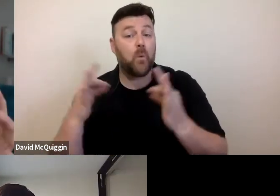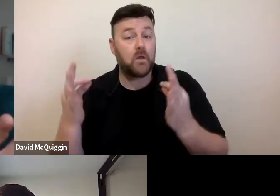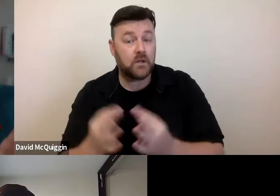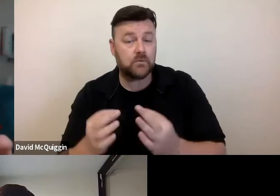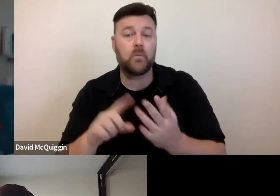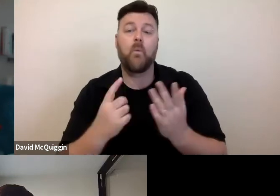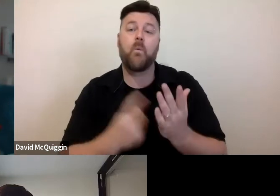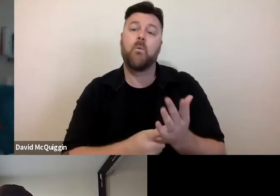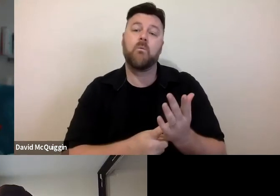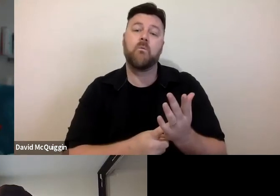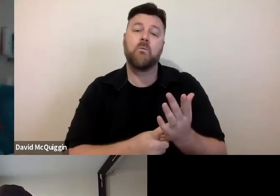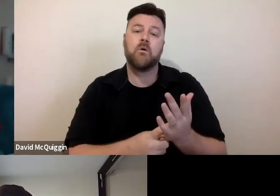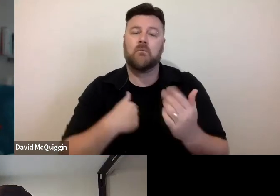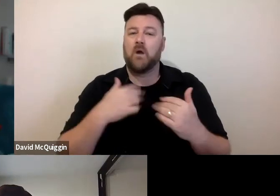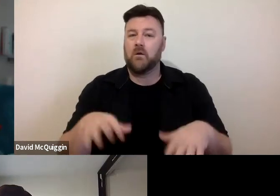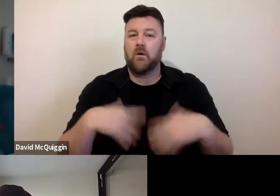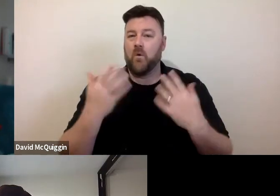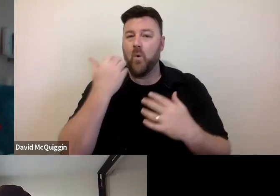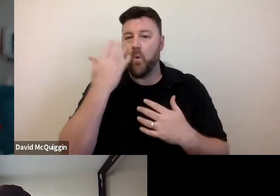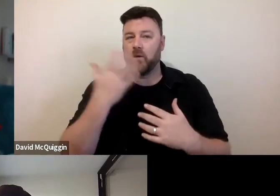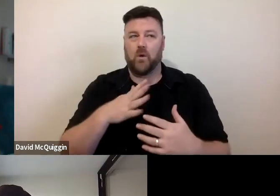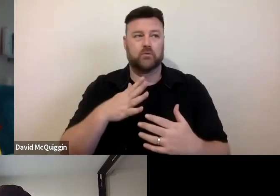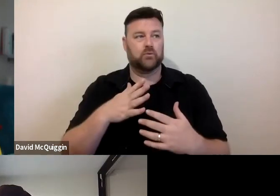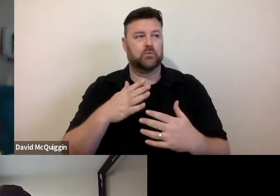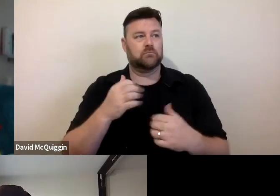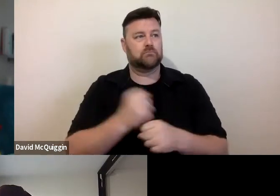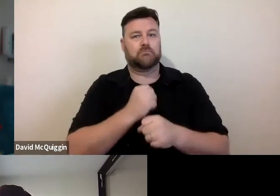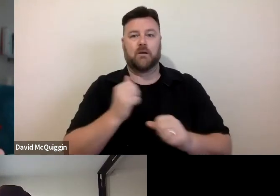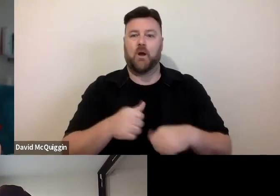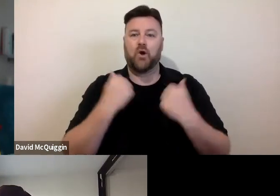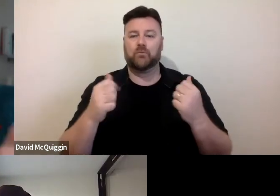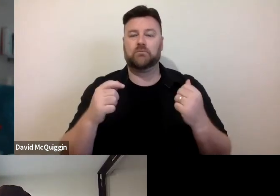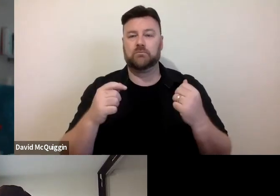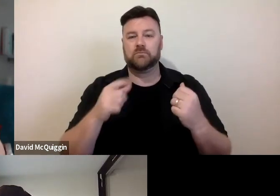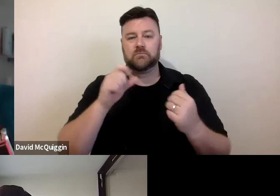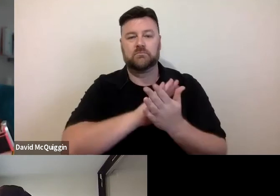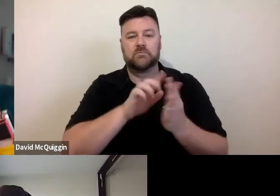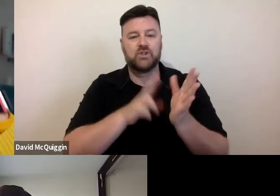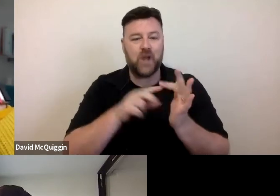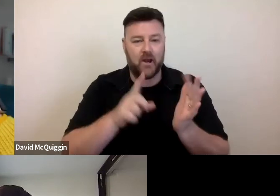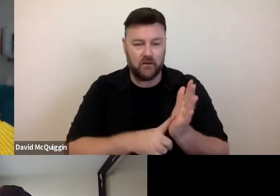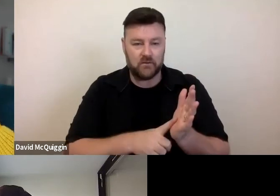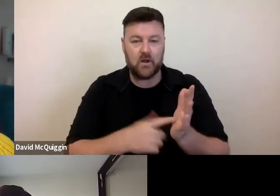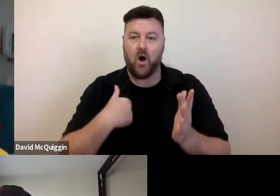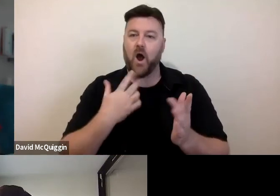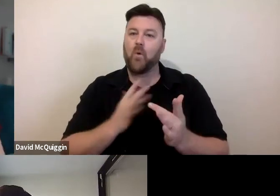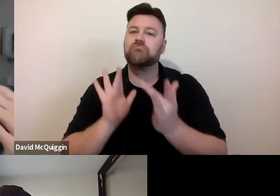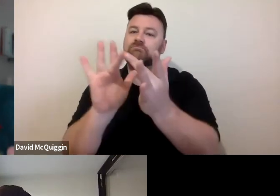I don't want to always build my own channels. I sometimes want to reach out. Like I mentioned with working with fashion